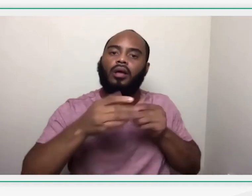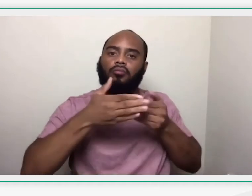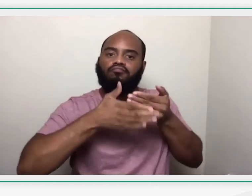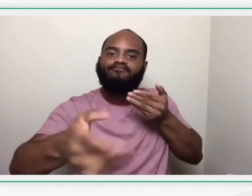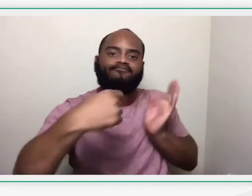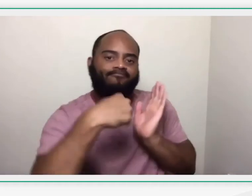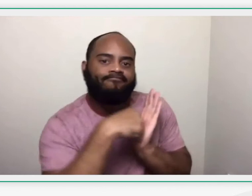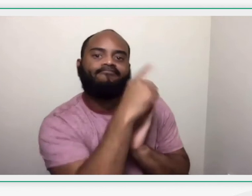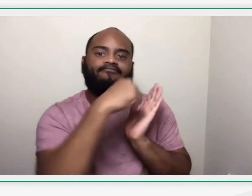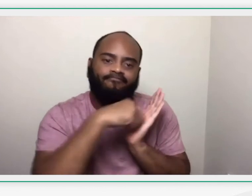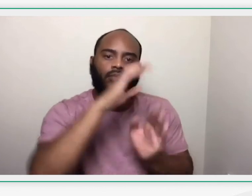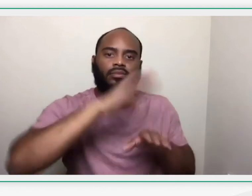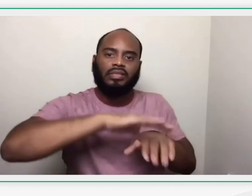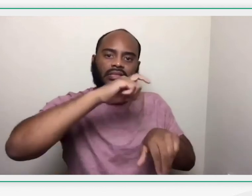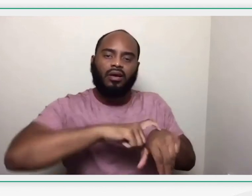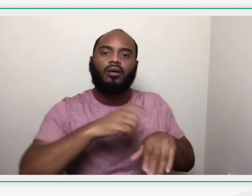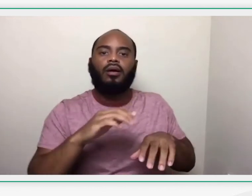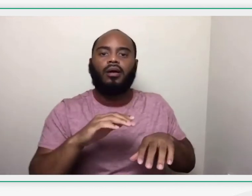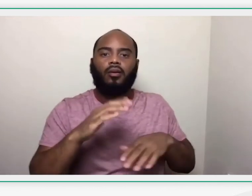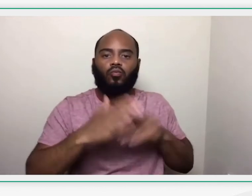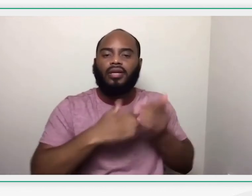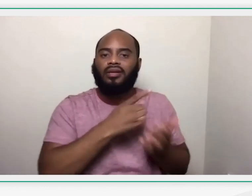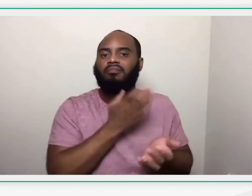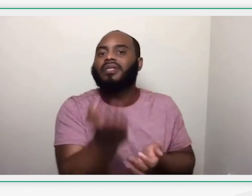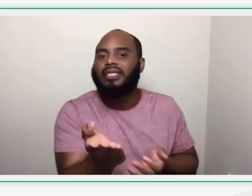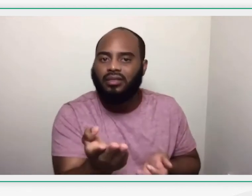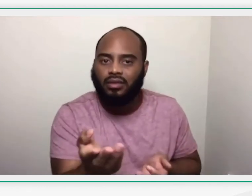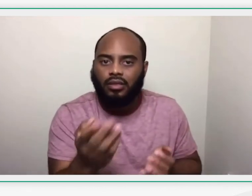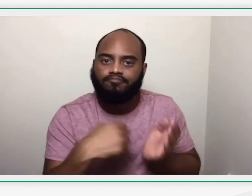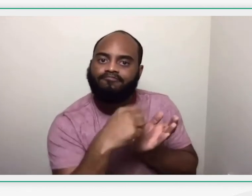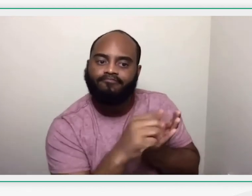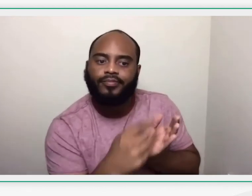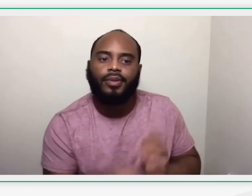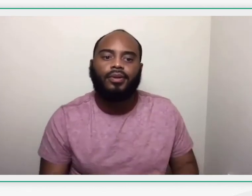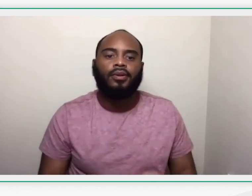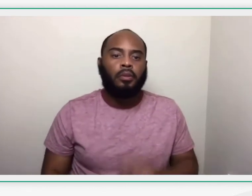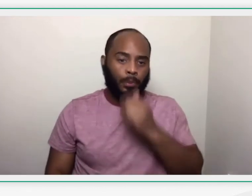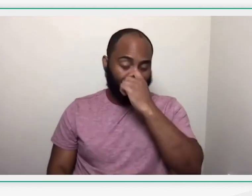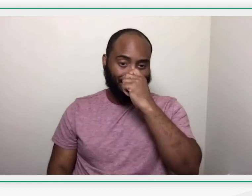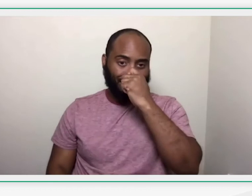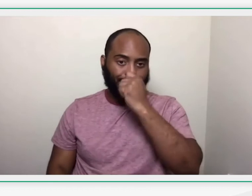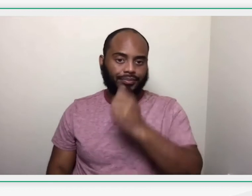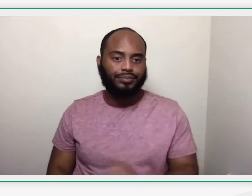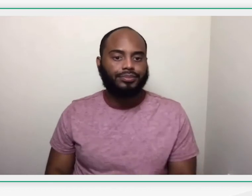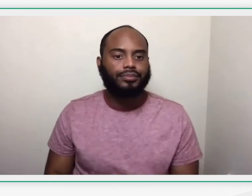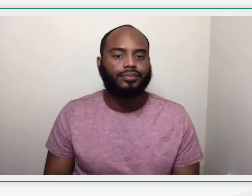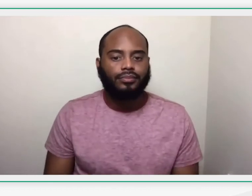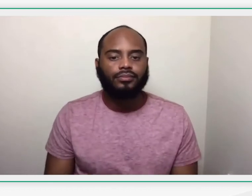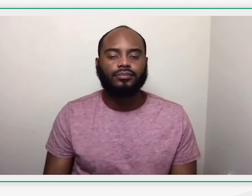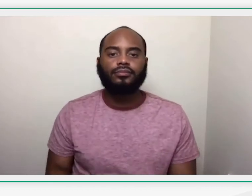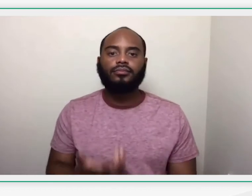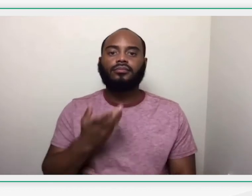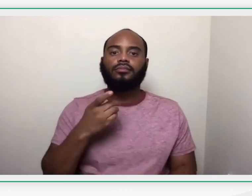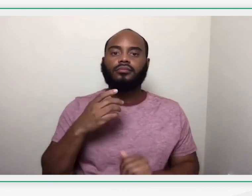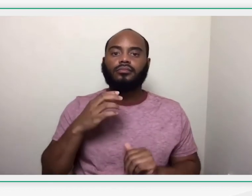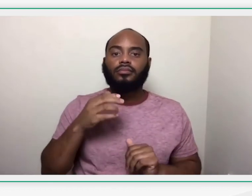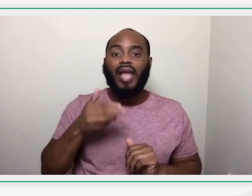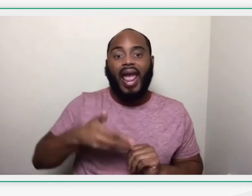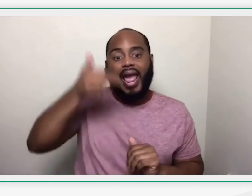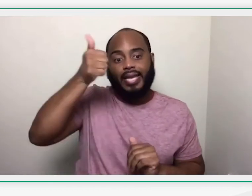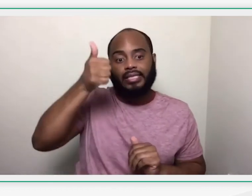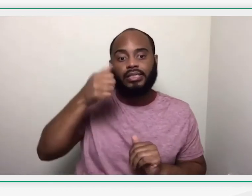Now they understand you're not going to return the finance that was lent to you in one month. And they understand that there's a term, a length of time for you to make those payments back.